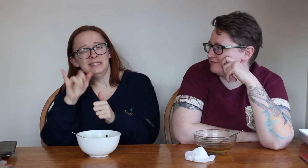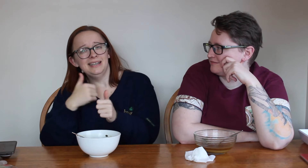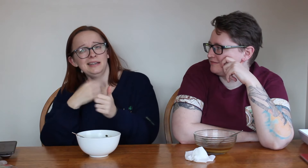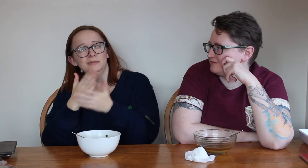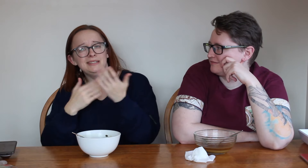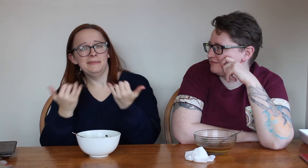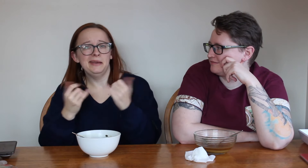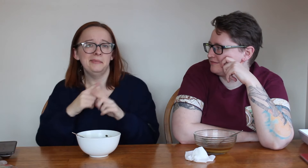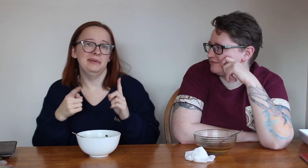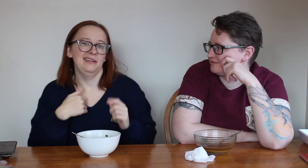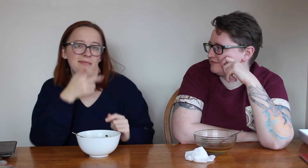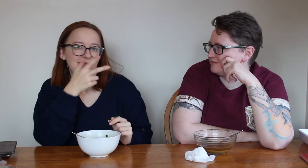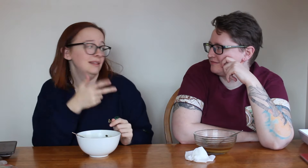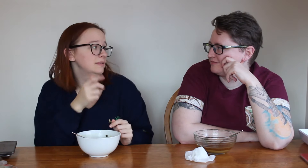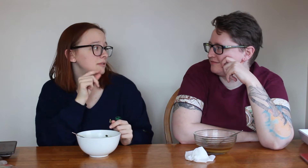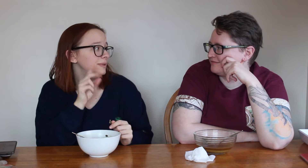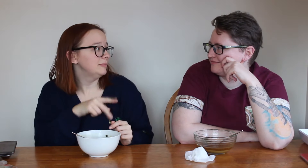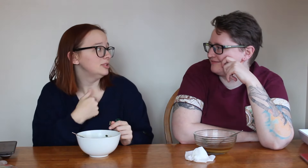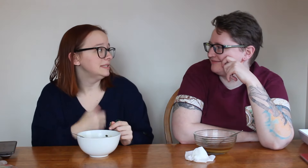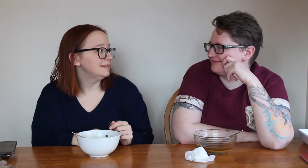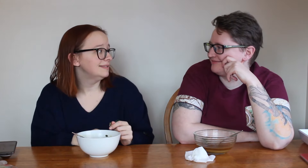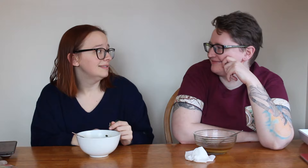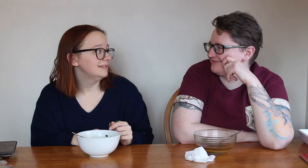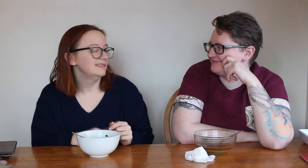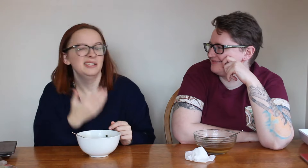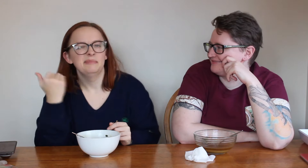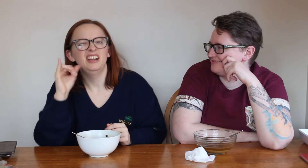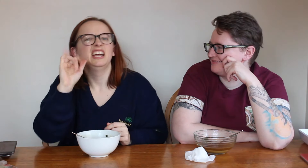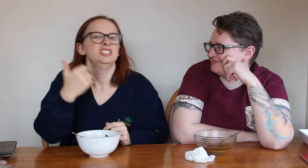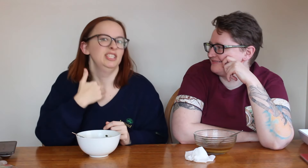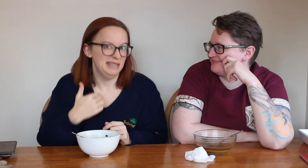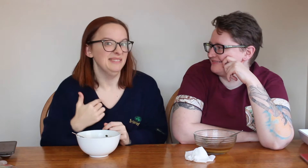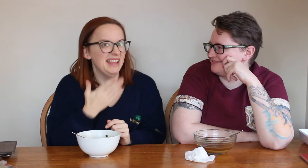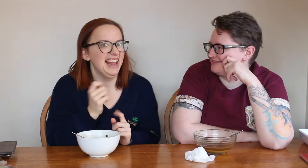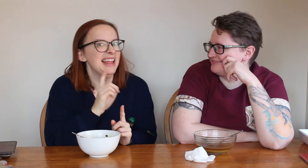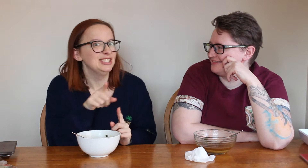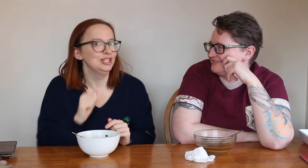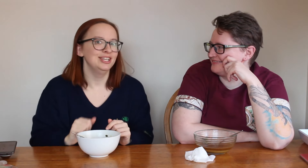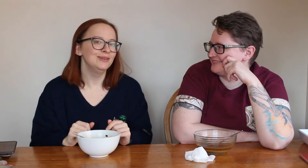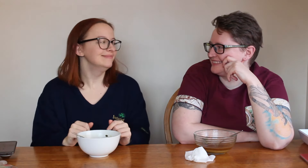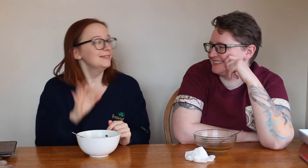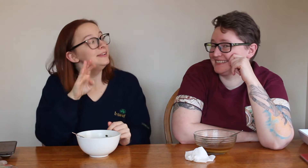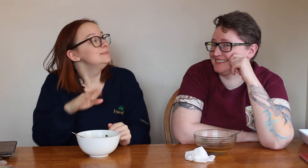Later if you have any other Parenting related questions leave them as a comment below, we'll try to answer them as much as possible. Or send me a message on